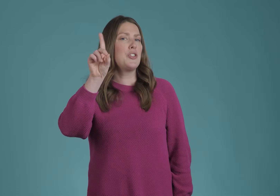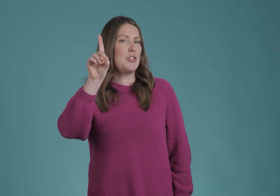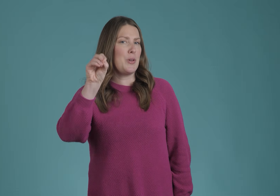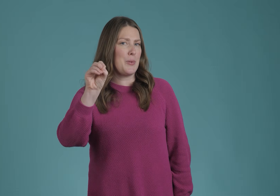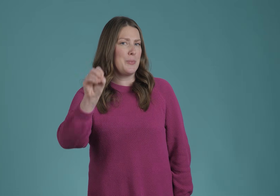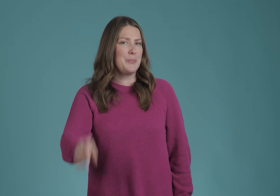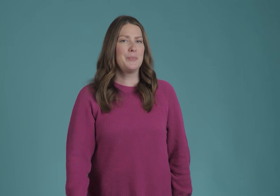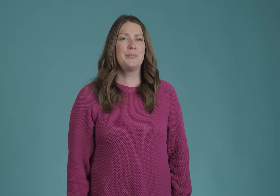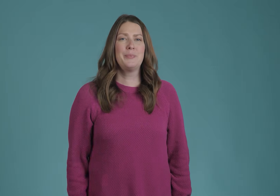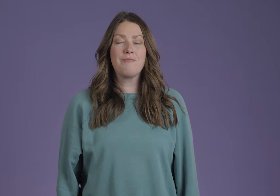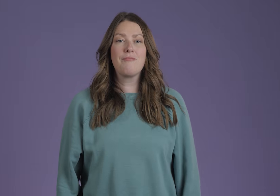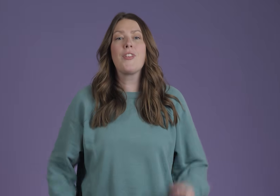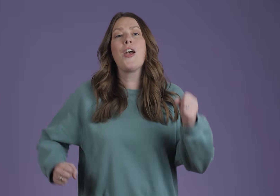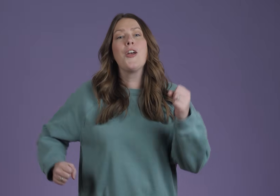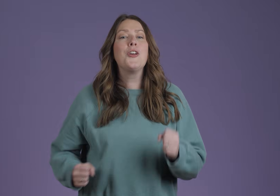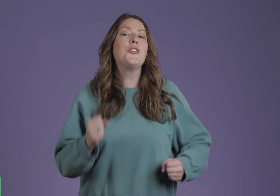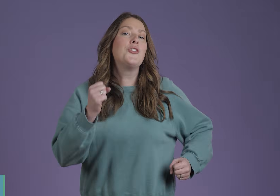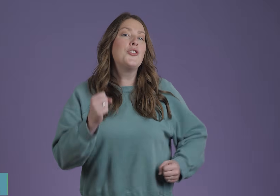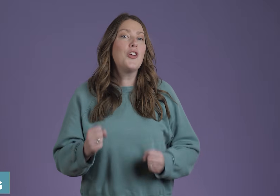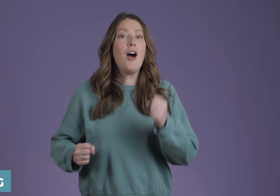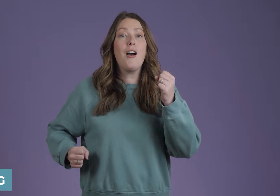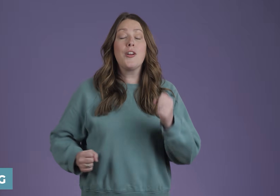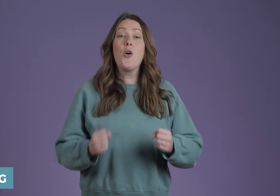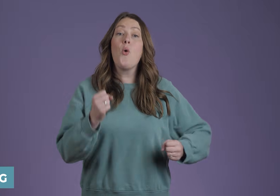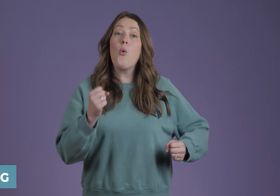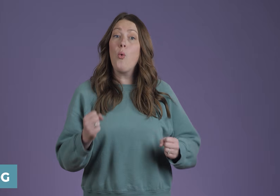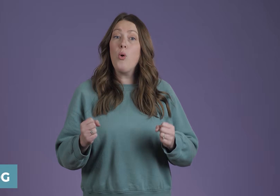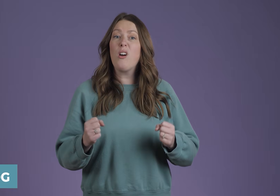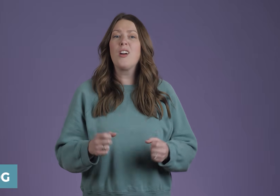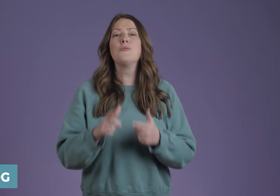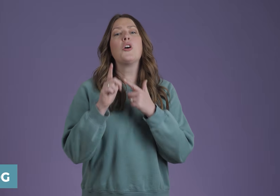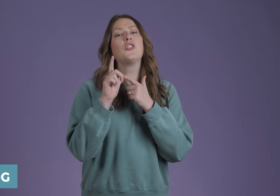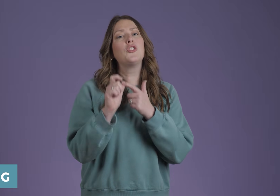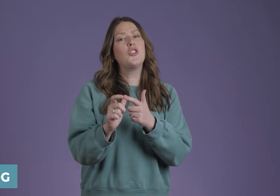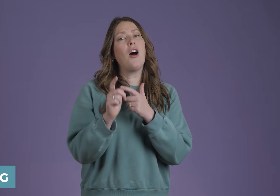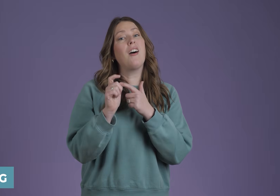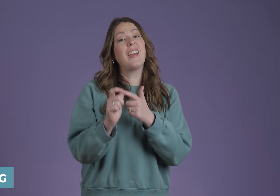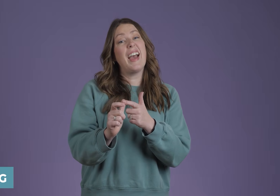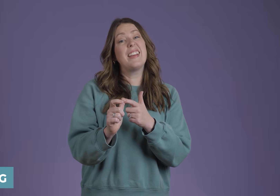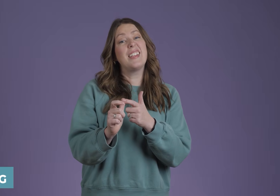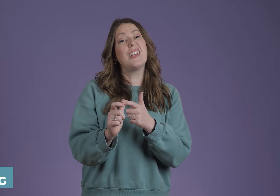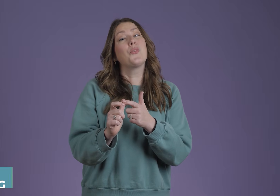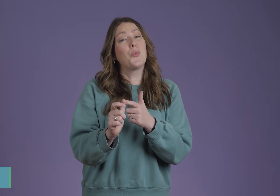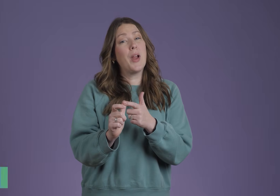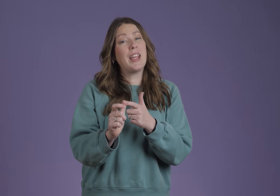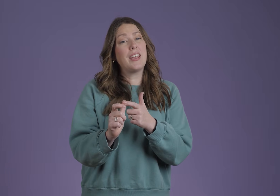Judo. Jog or jog as in running.